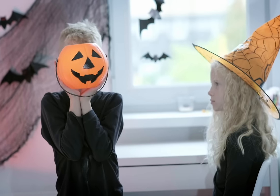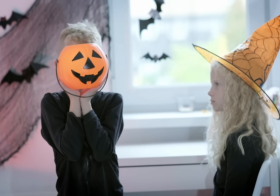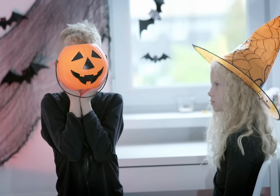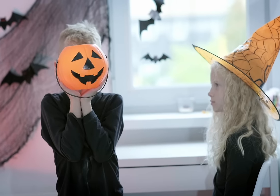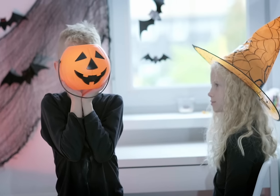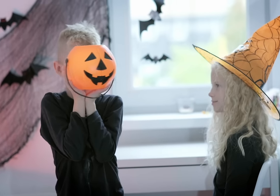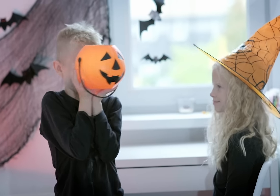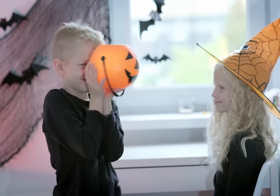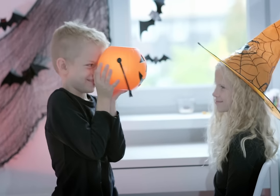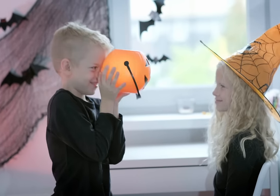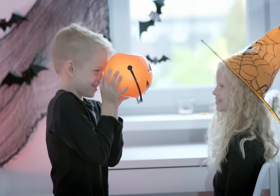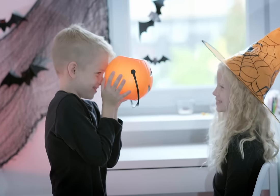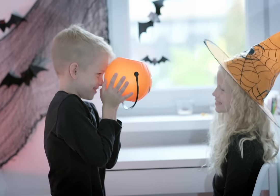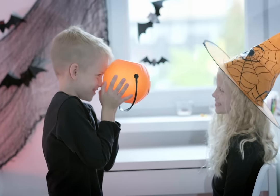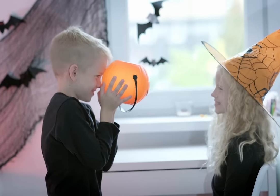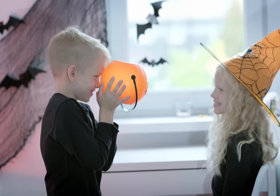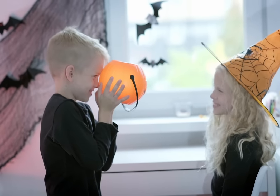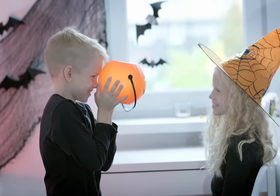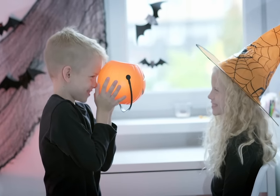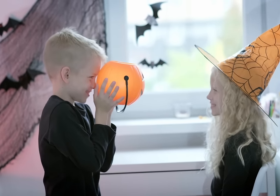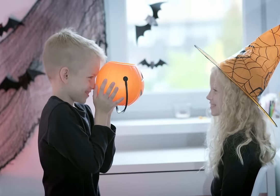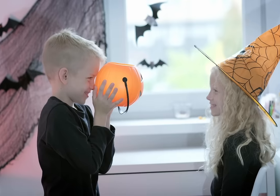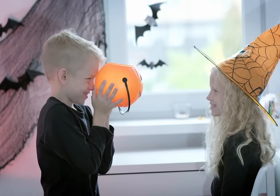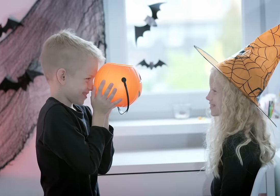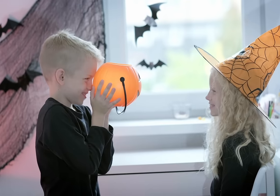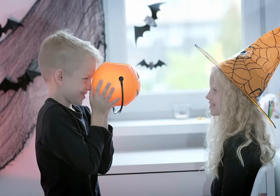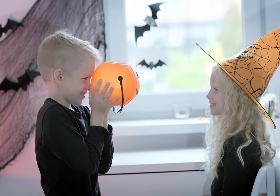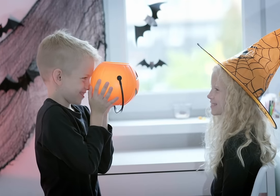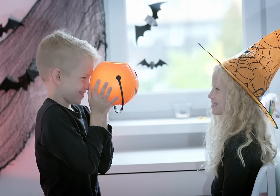mask or a scary costume, and that can make you feel afraid.